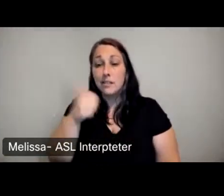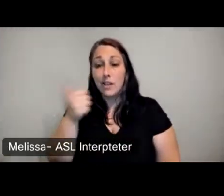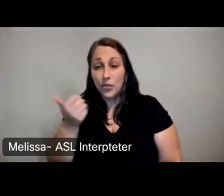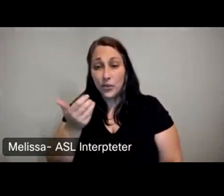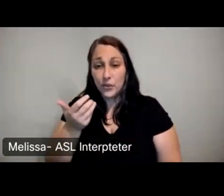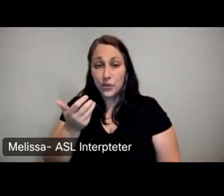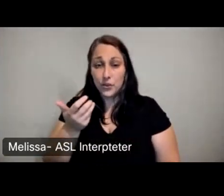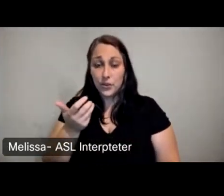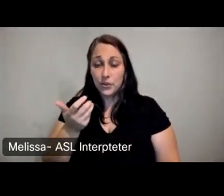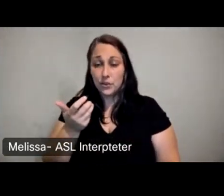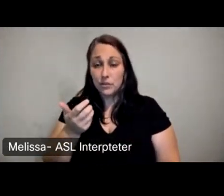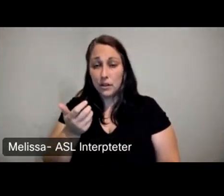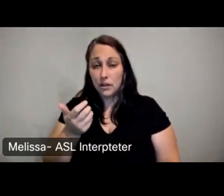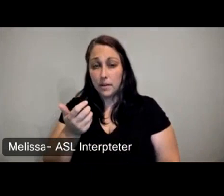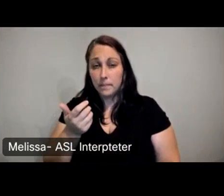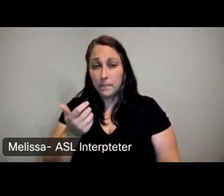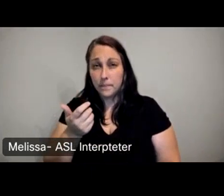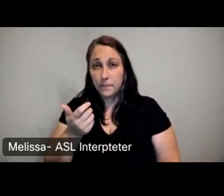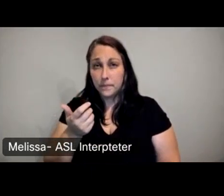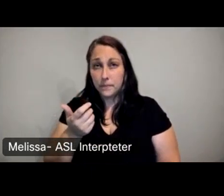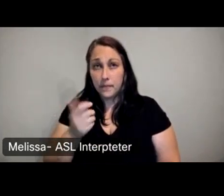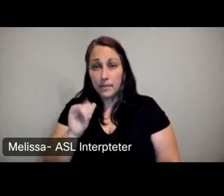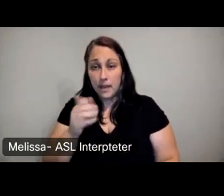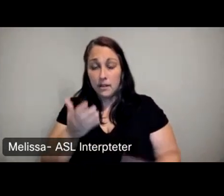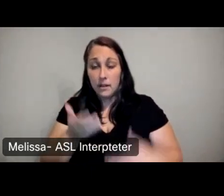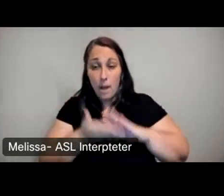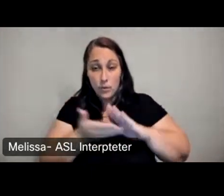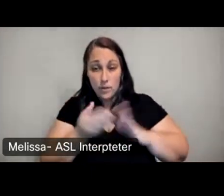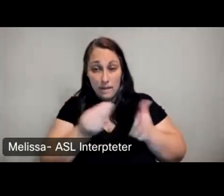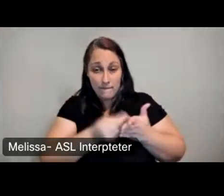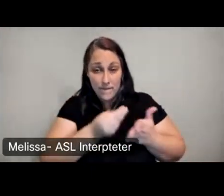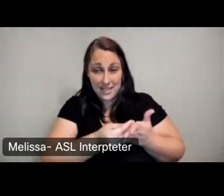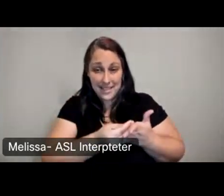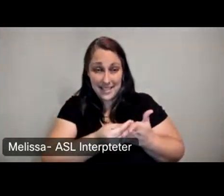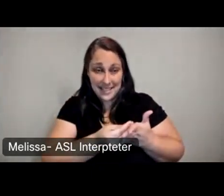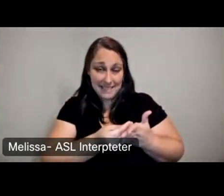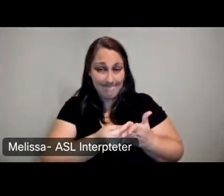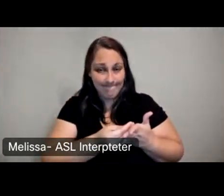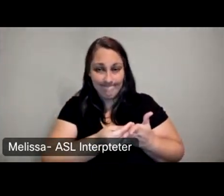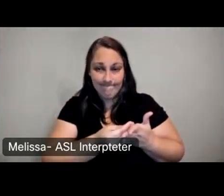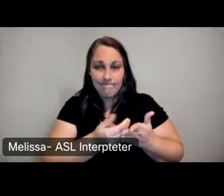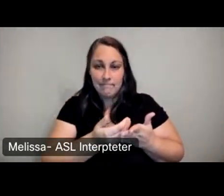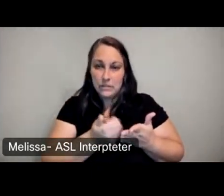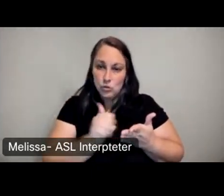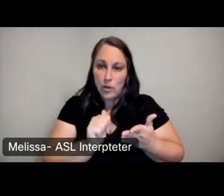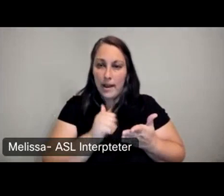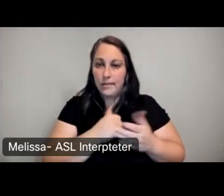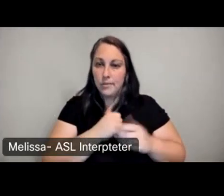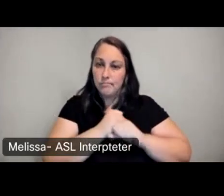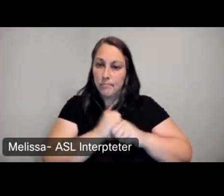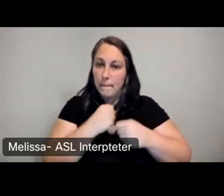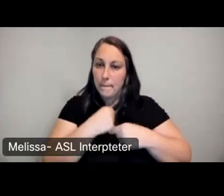operating funding for the route um this is part of the mayor's budget and so that also influences